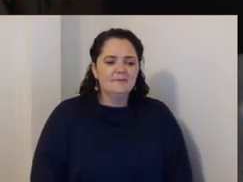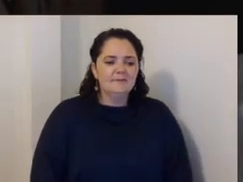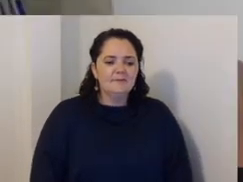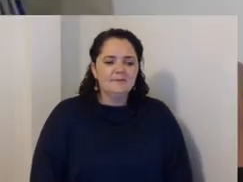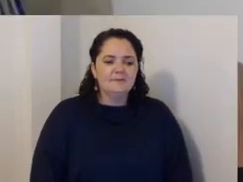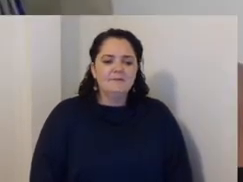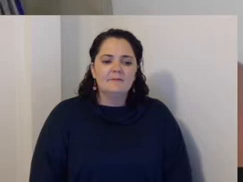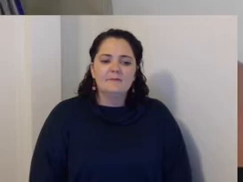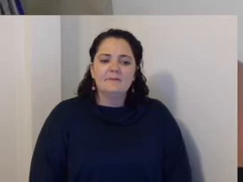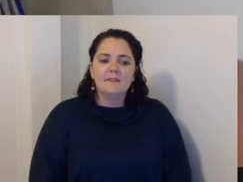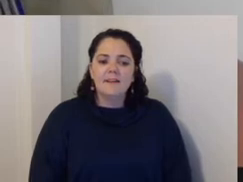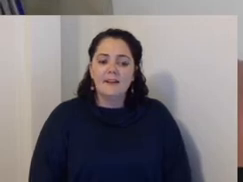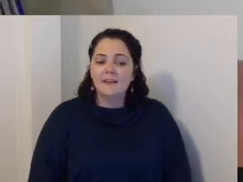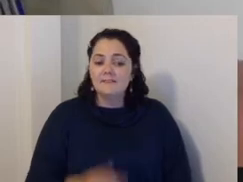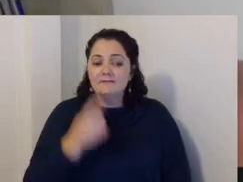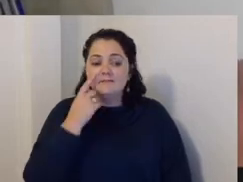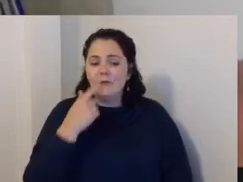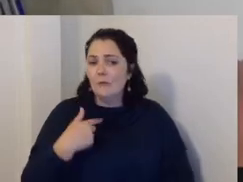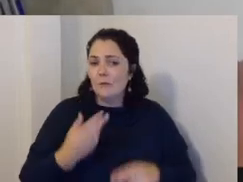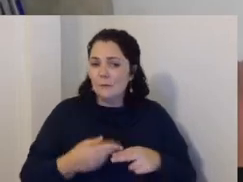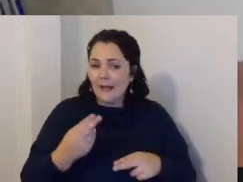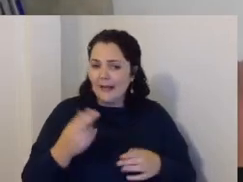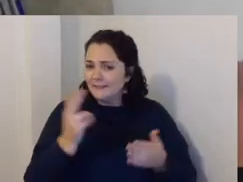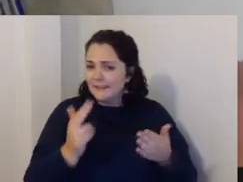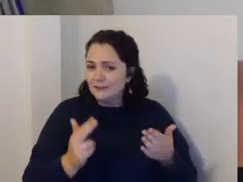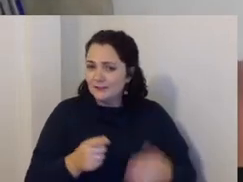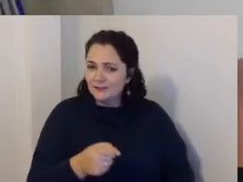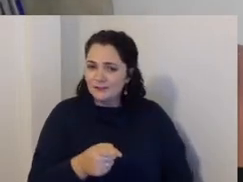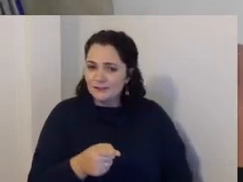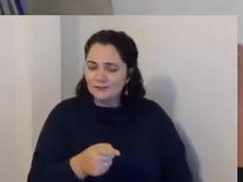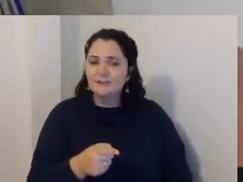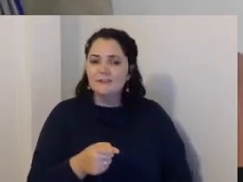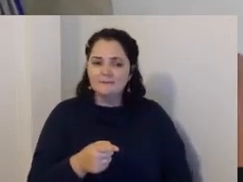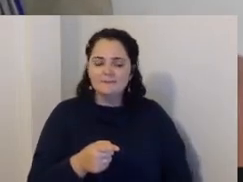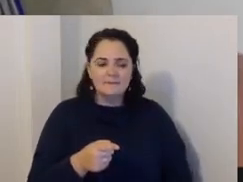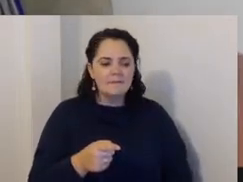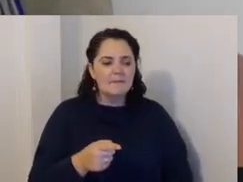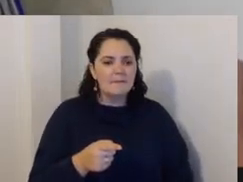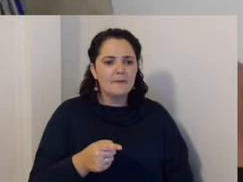got a little quick sketch there of of Atticus's upper torso, I've done it really quickly and very